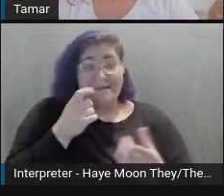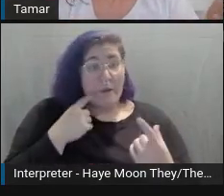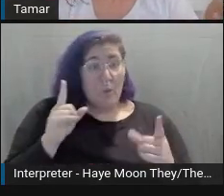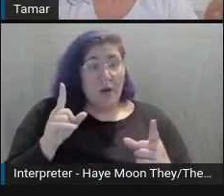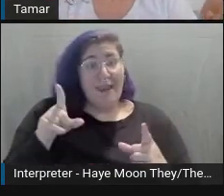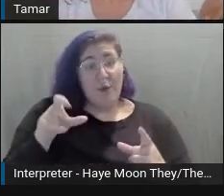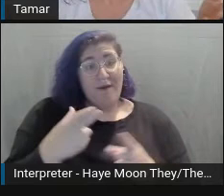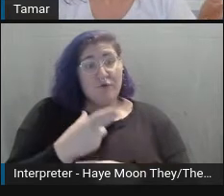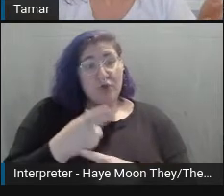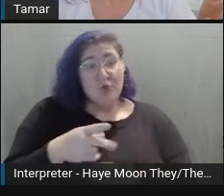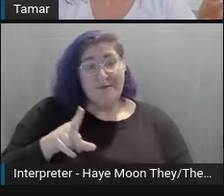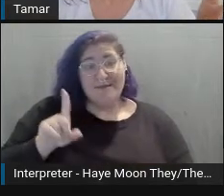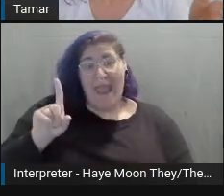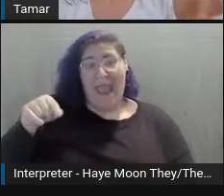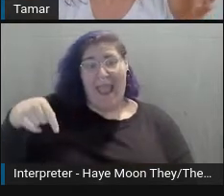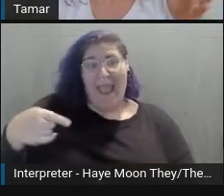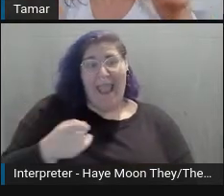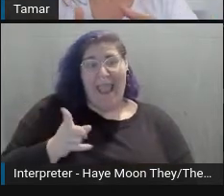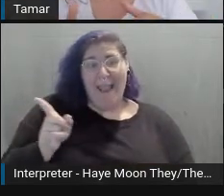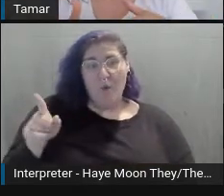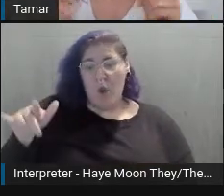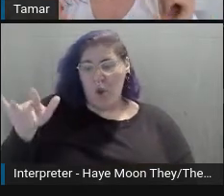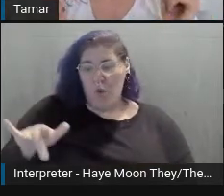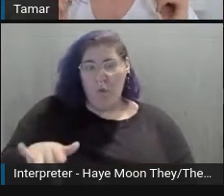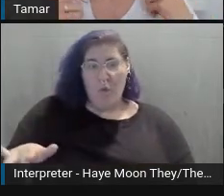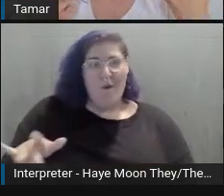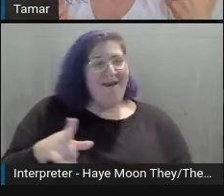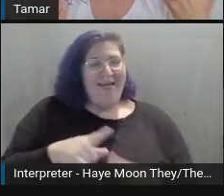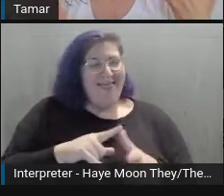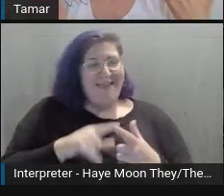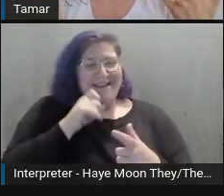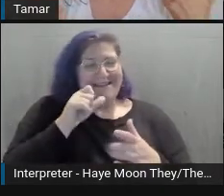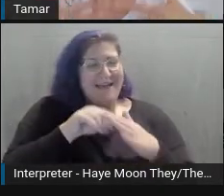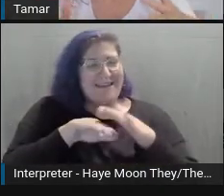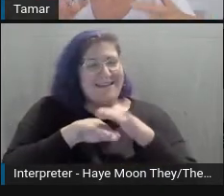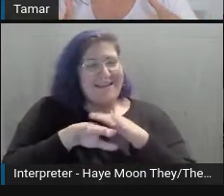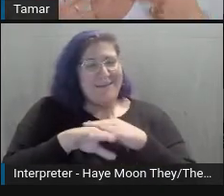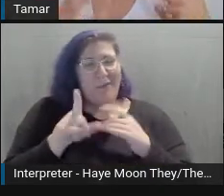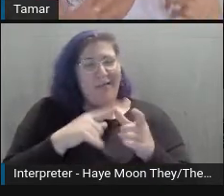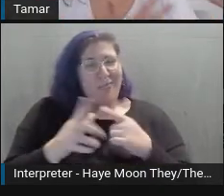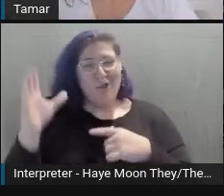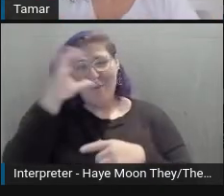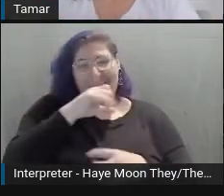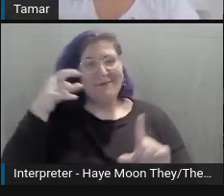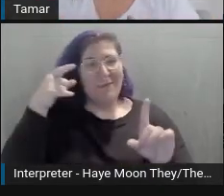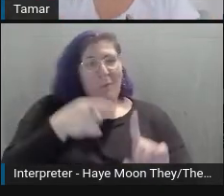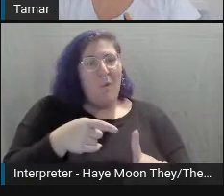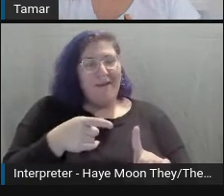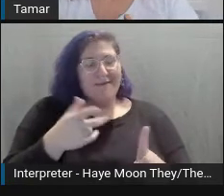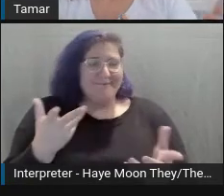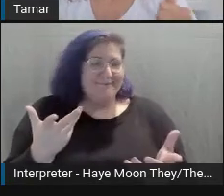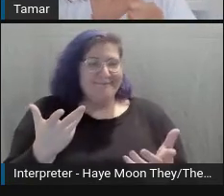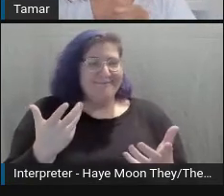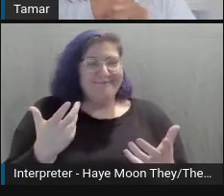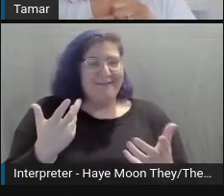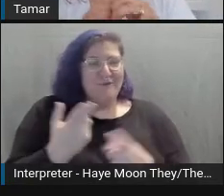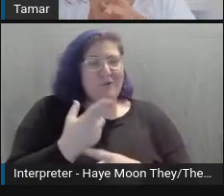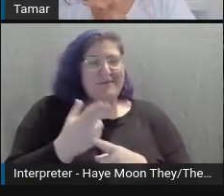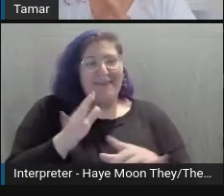then this dropdown menu is inaccessible, and you've actually missed the whole point of what you've done with your keyboard navigation.